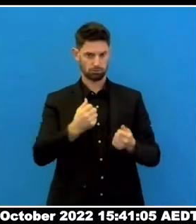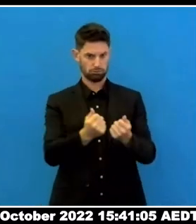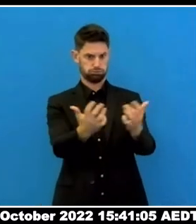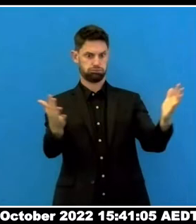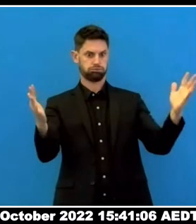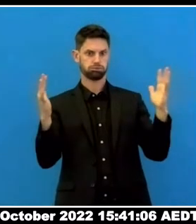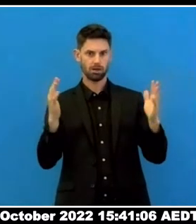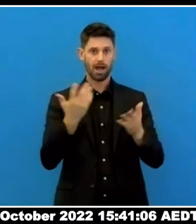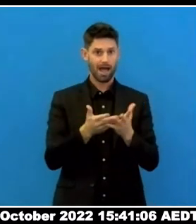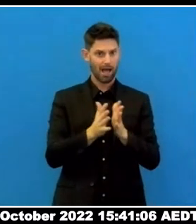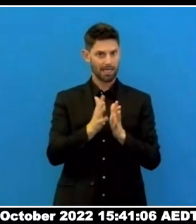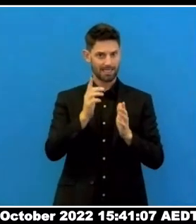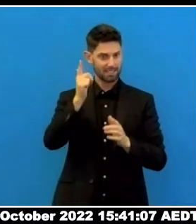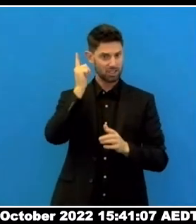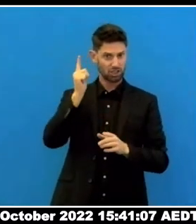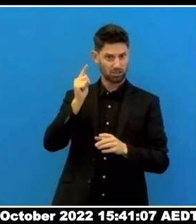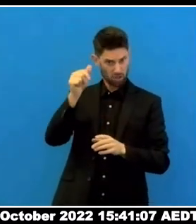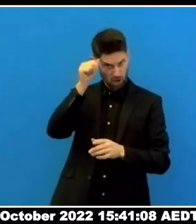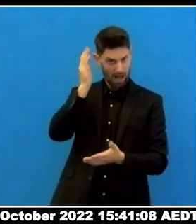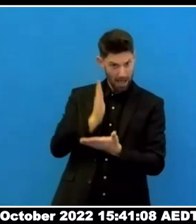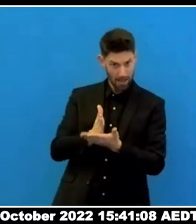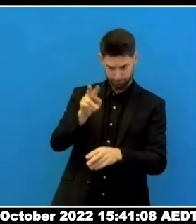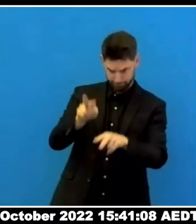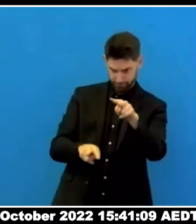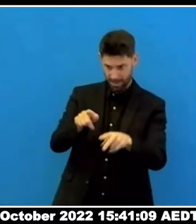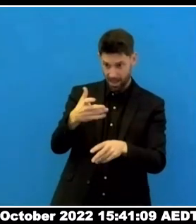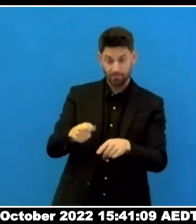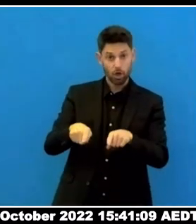whether they have learning difficulties or not due to the lack of English.